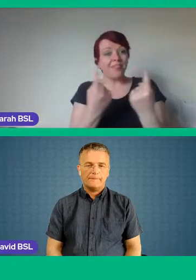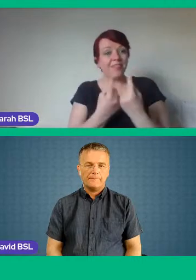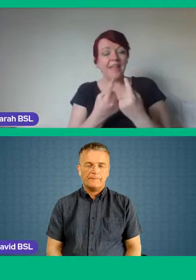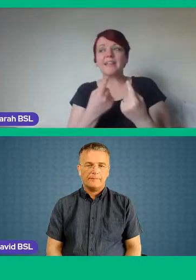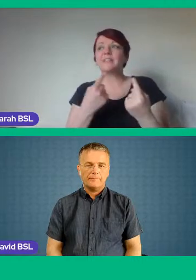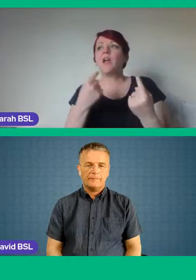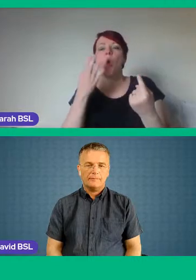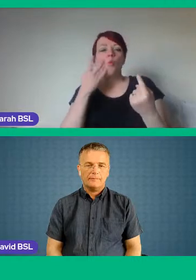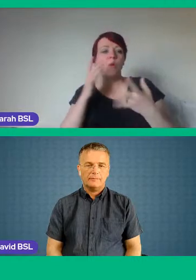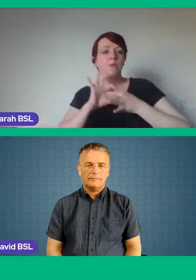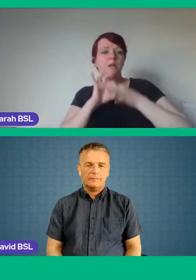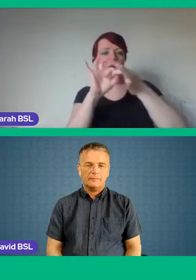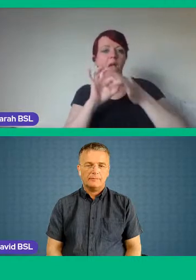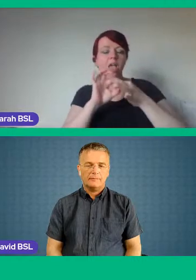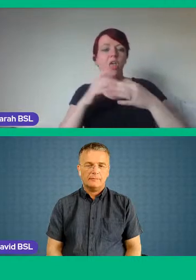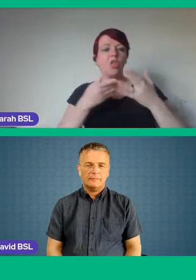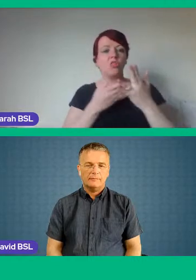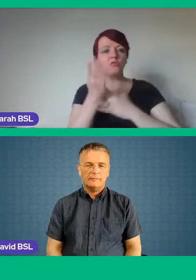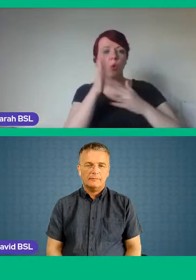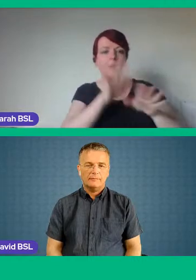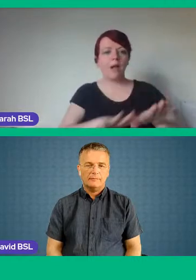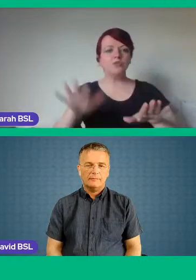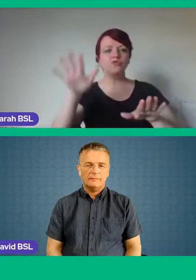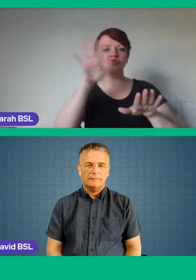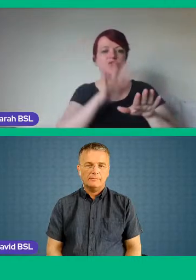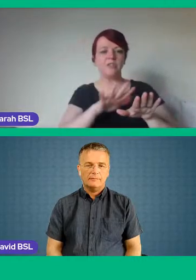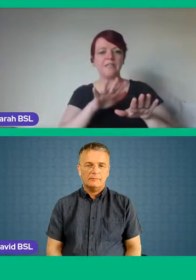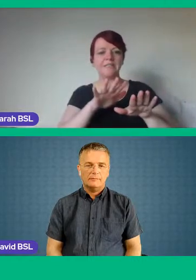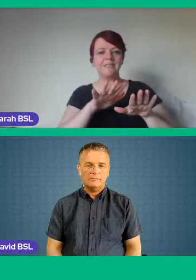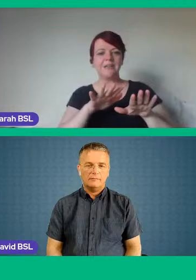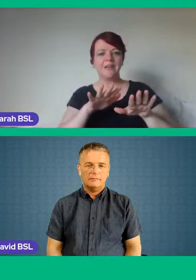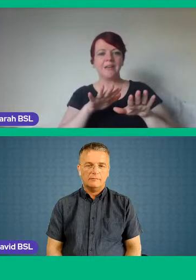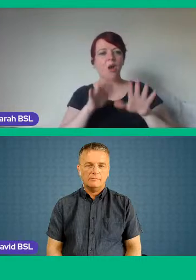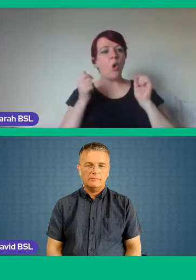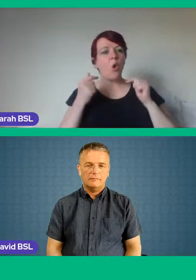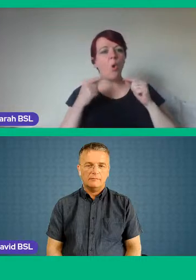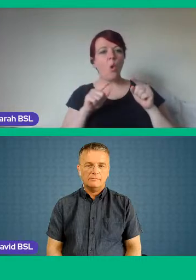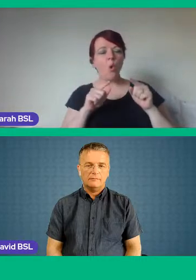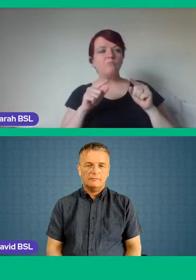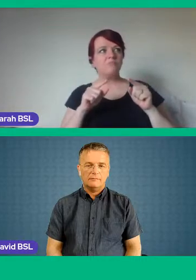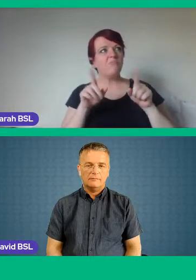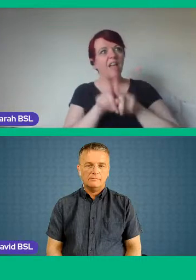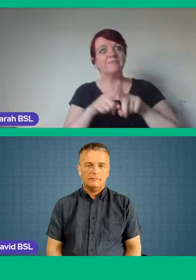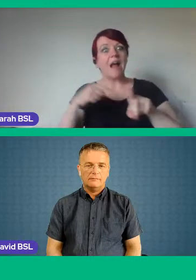out of our immediate area was far more. London, Derby Theatre. Pickup Derby theatre!